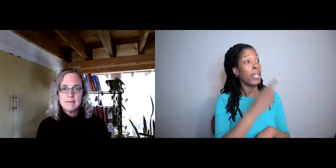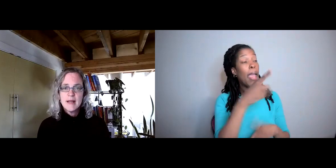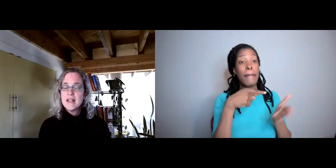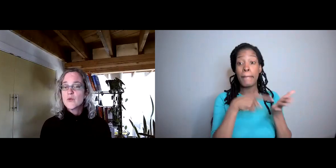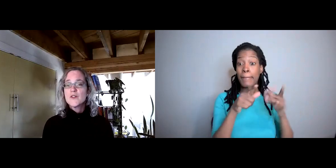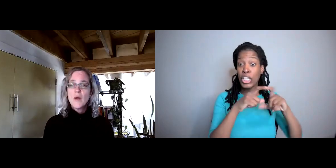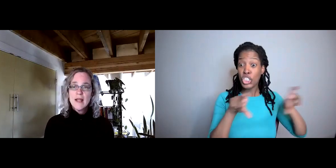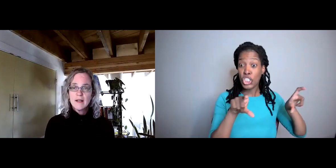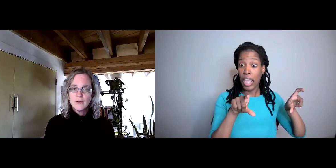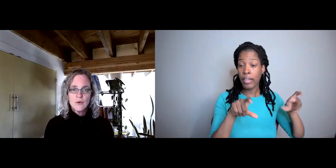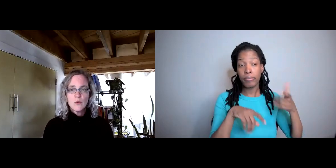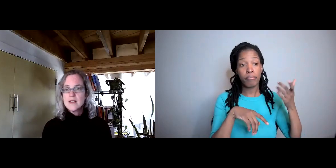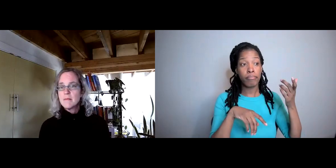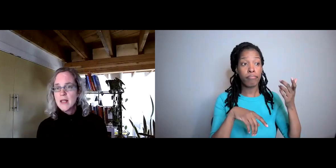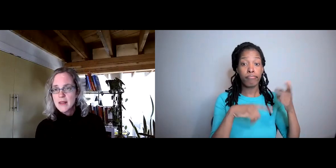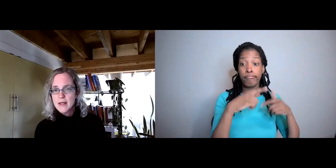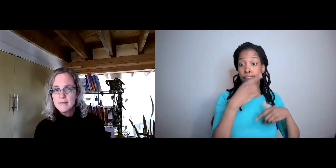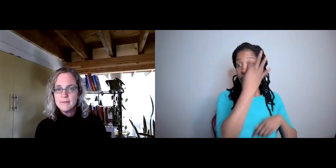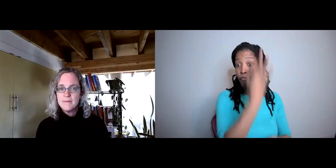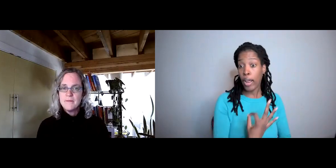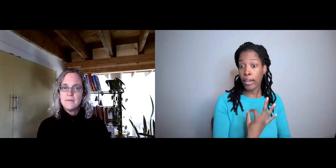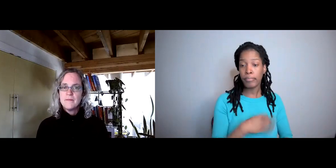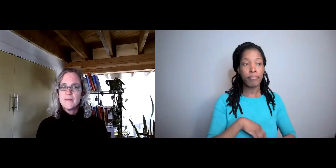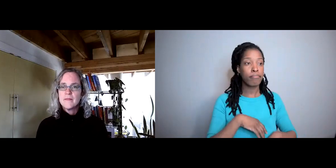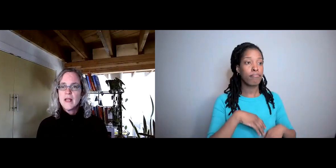Maybe it's once a week, or once a month.